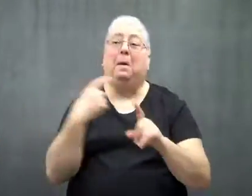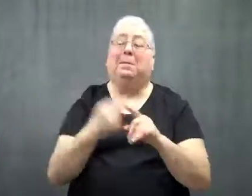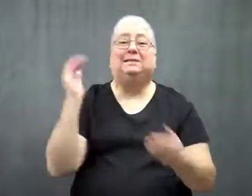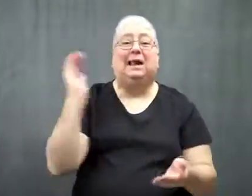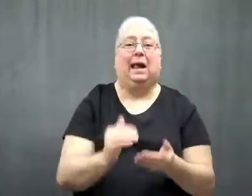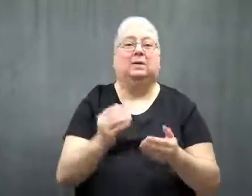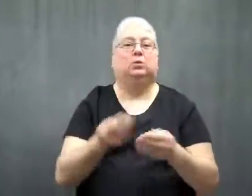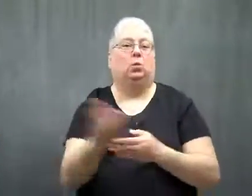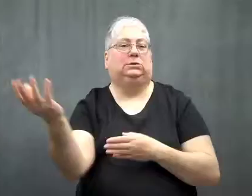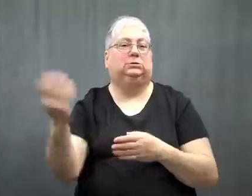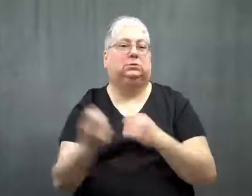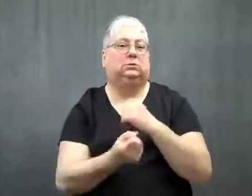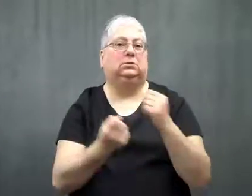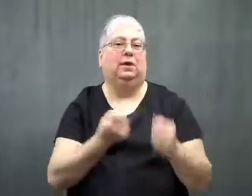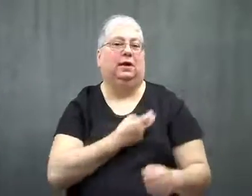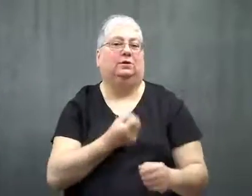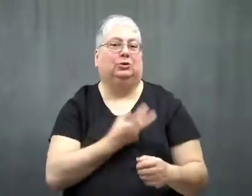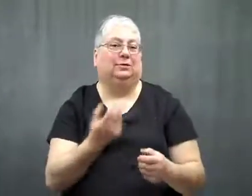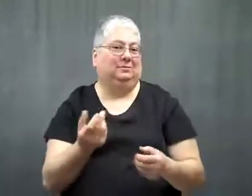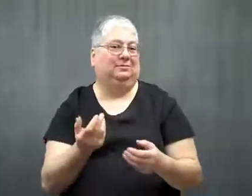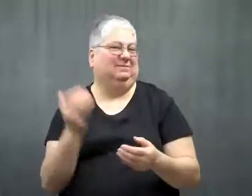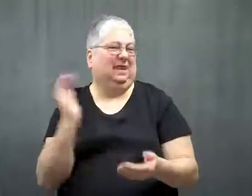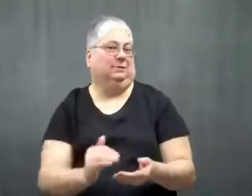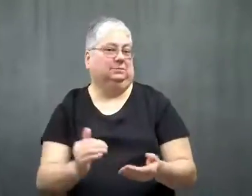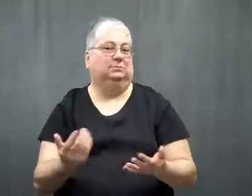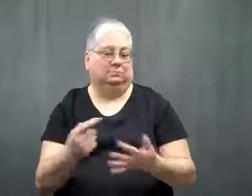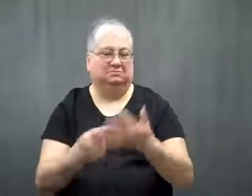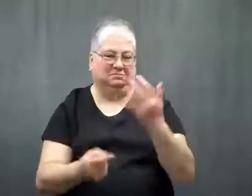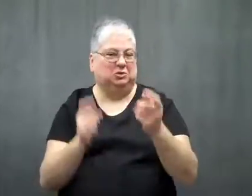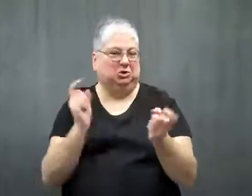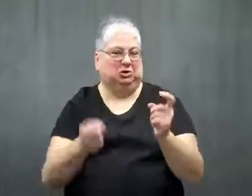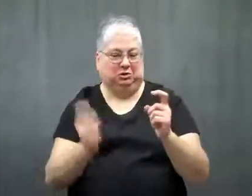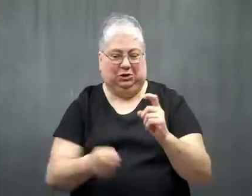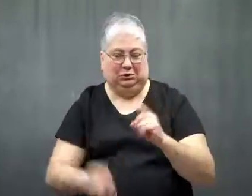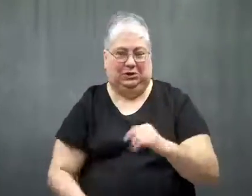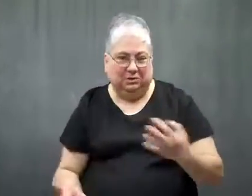It would also be more efficient and reduce waste.